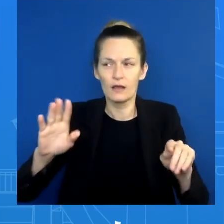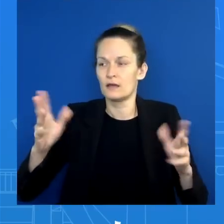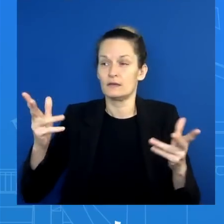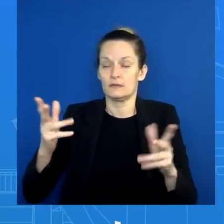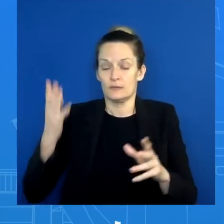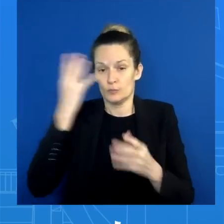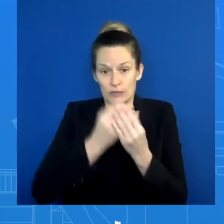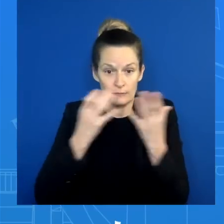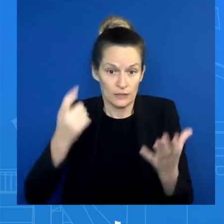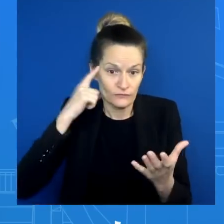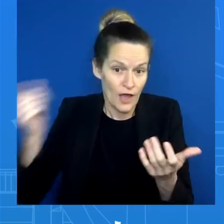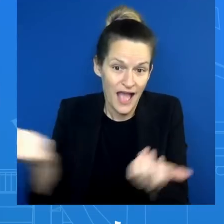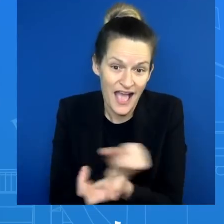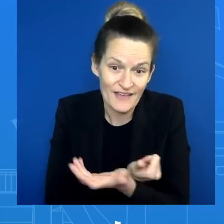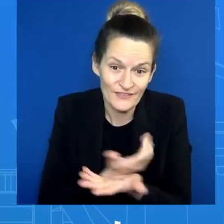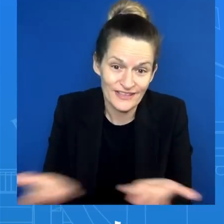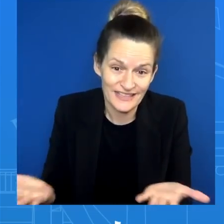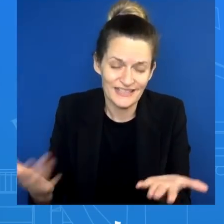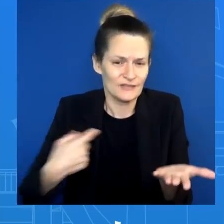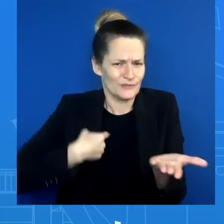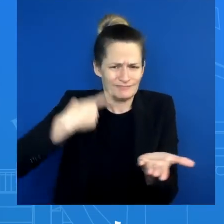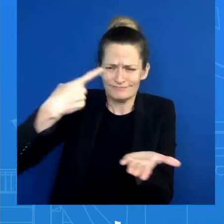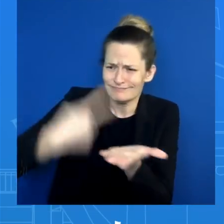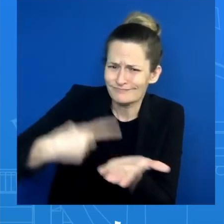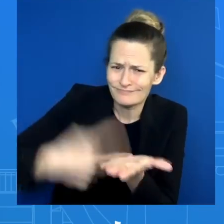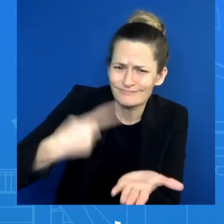The way that we see this, this has this is a smart,